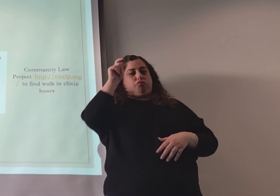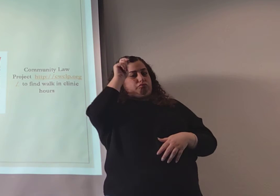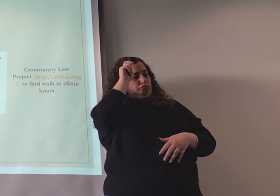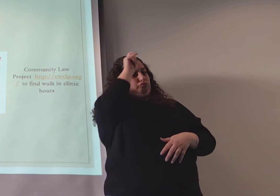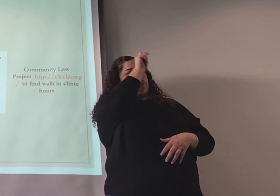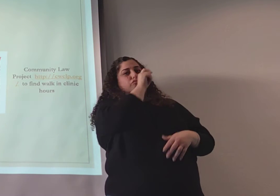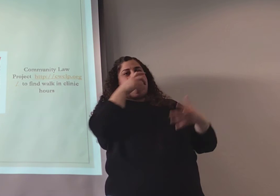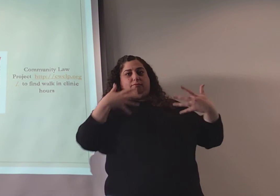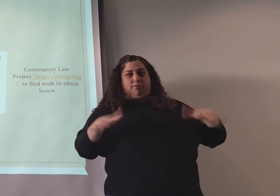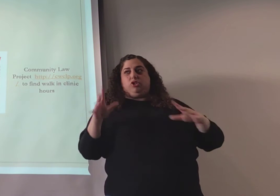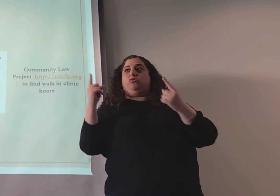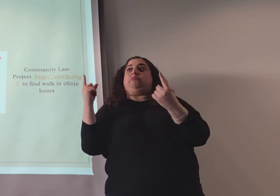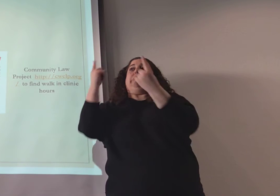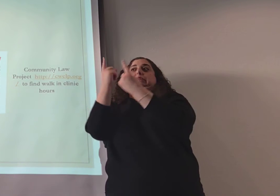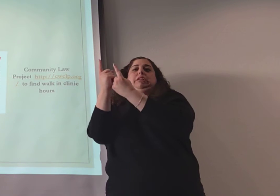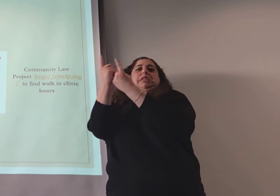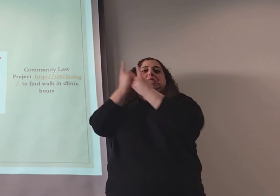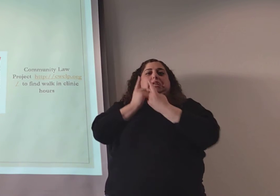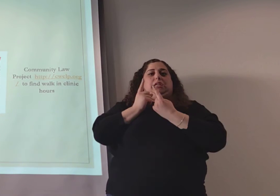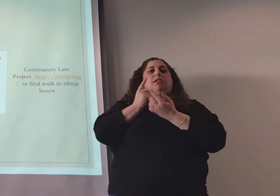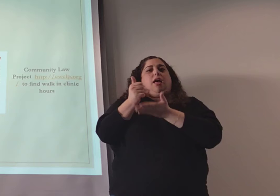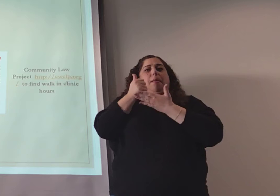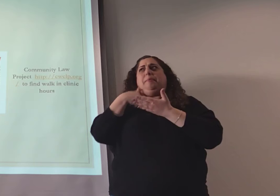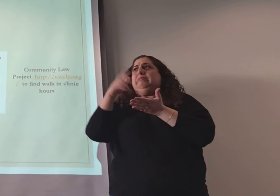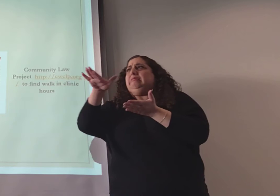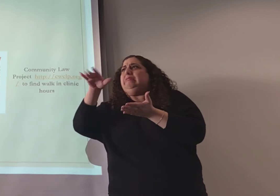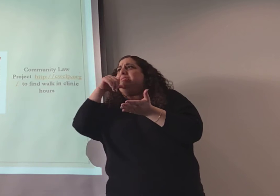They can help talk about that.